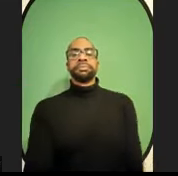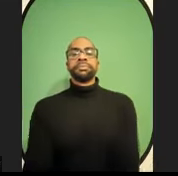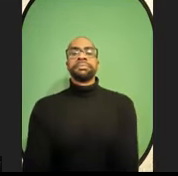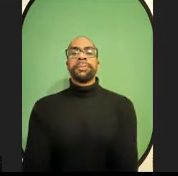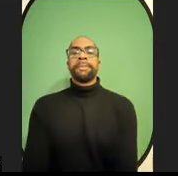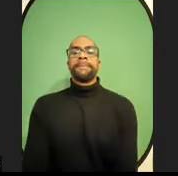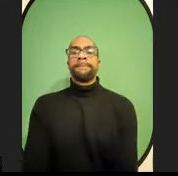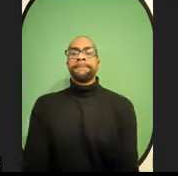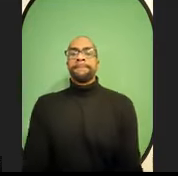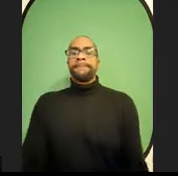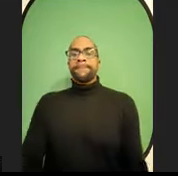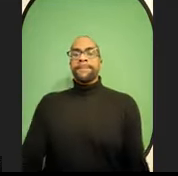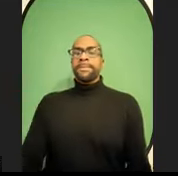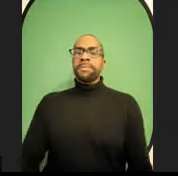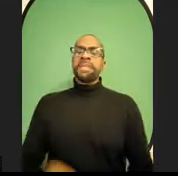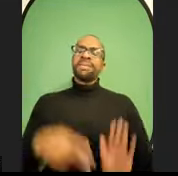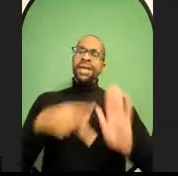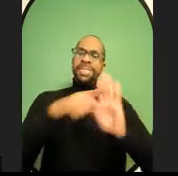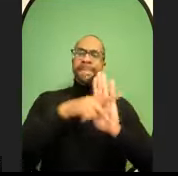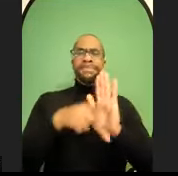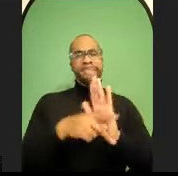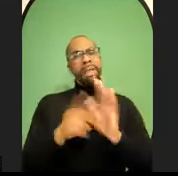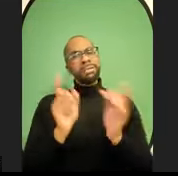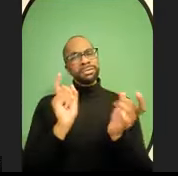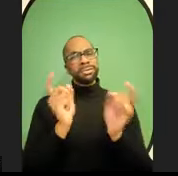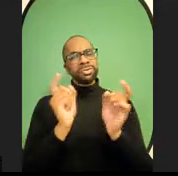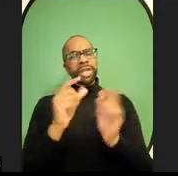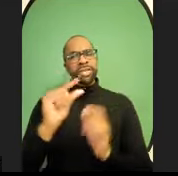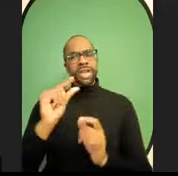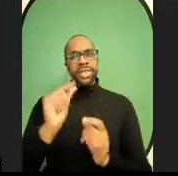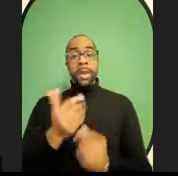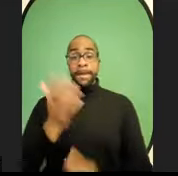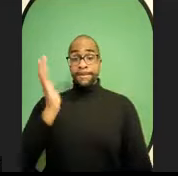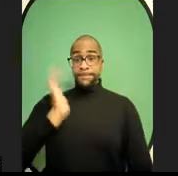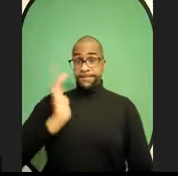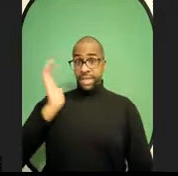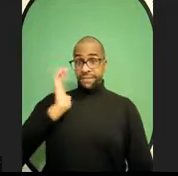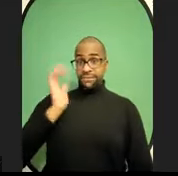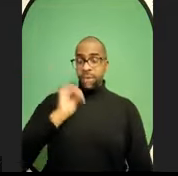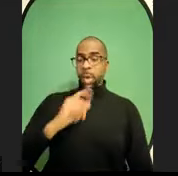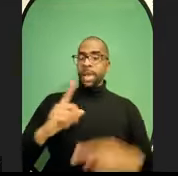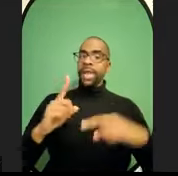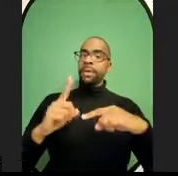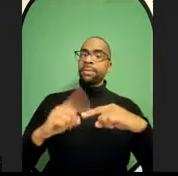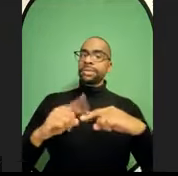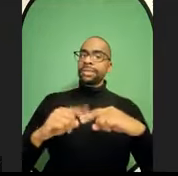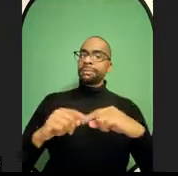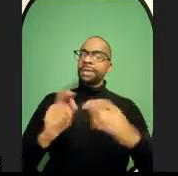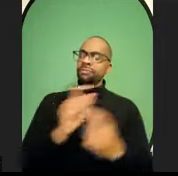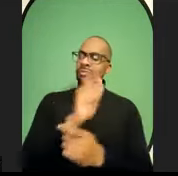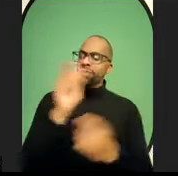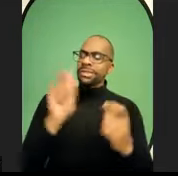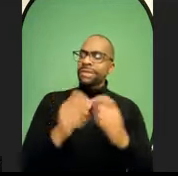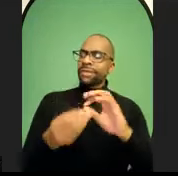And so. , the policy change the policy change a little bit because. early early on the Policy early on the Policy was based on